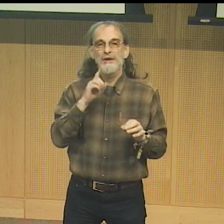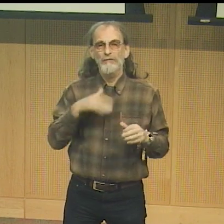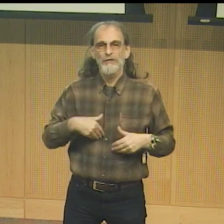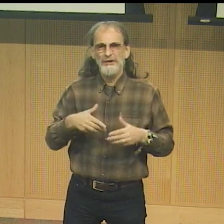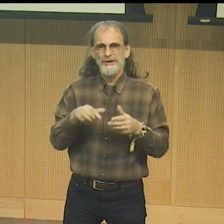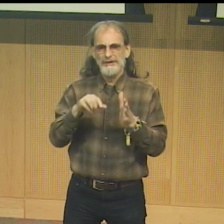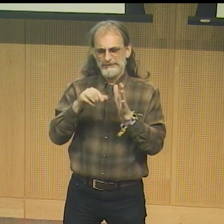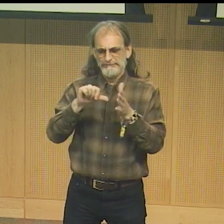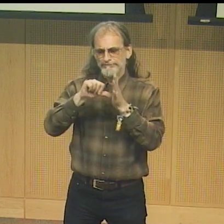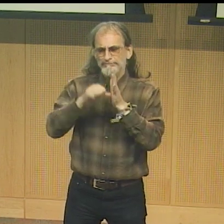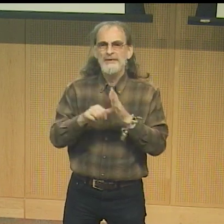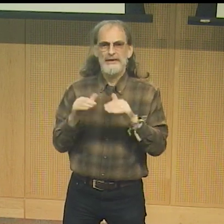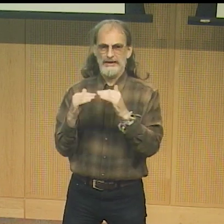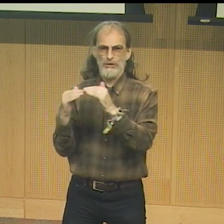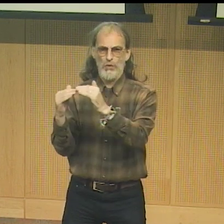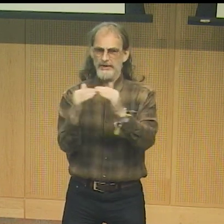The key to Deafhood is equality.